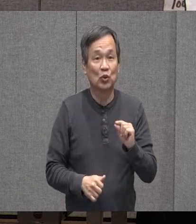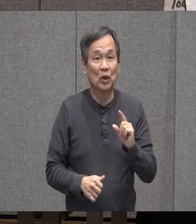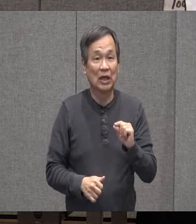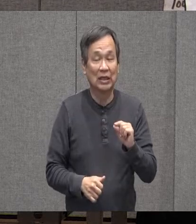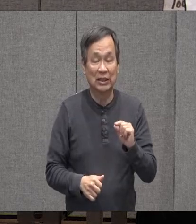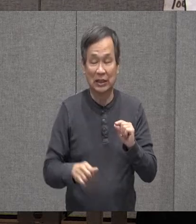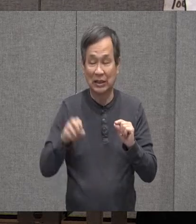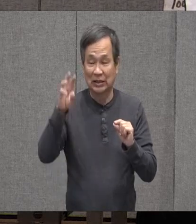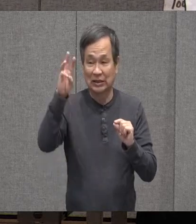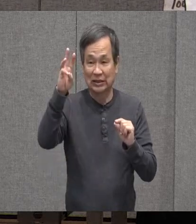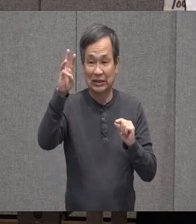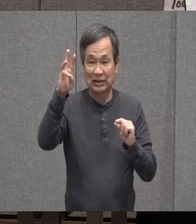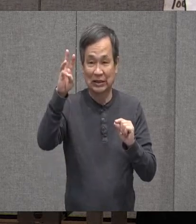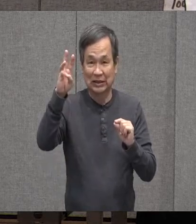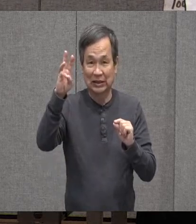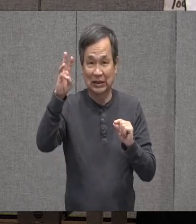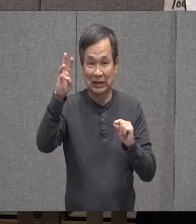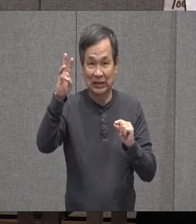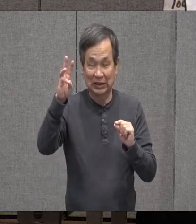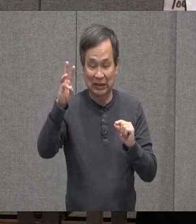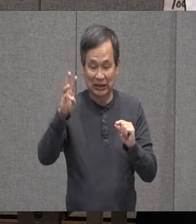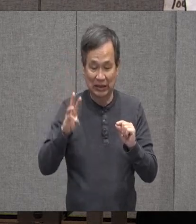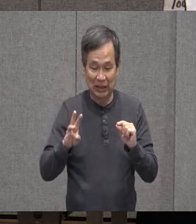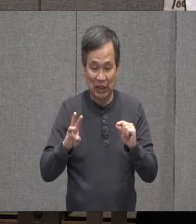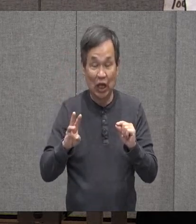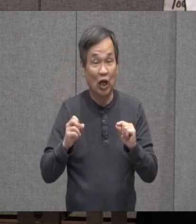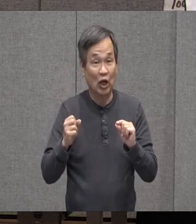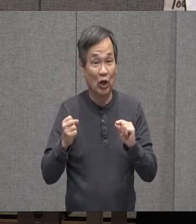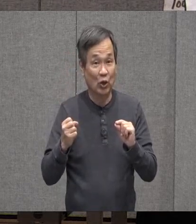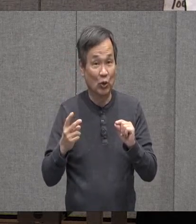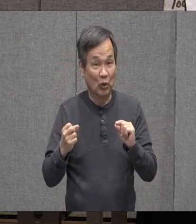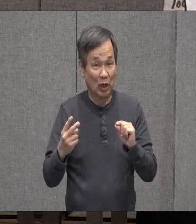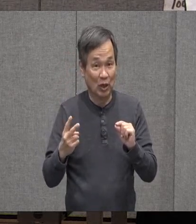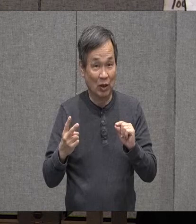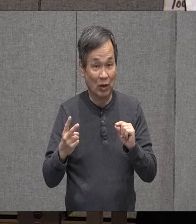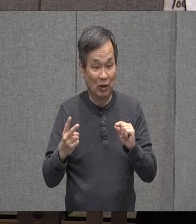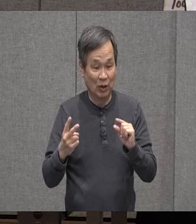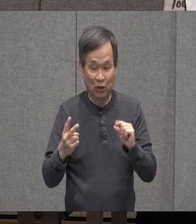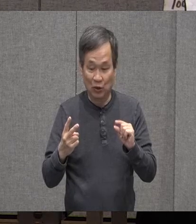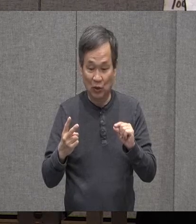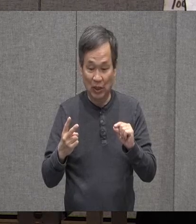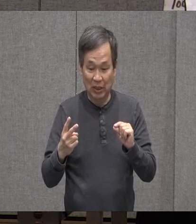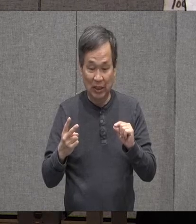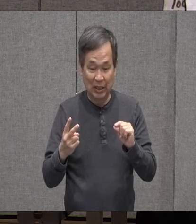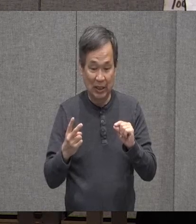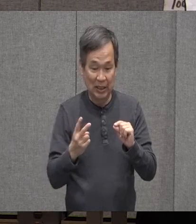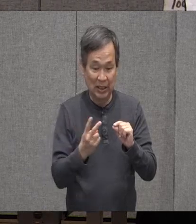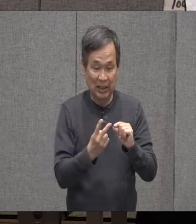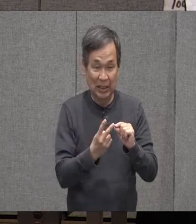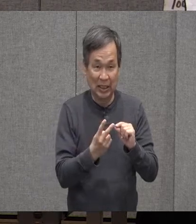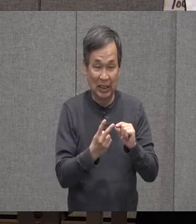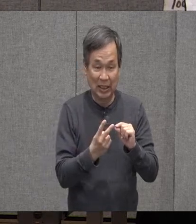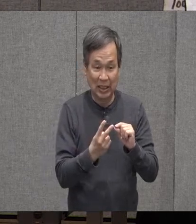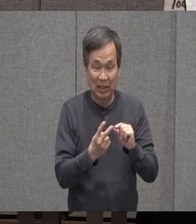and your sixes together to get 12. And 20 plus 12 is going to give us 32.